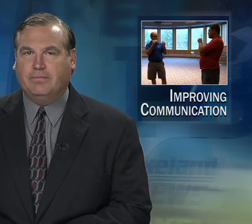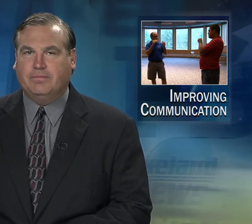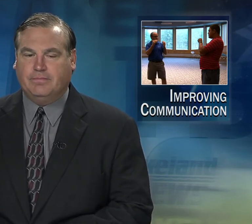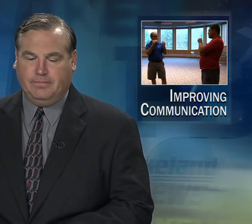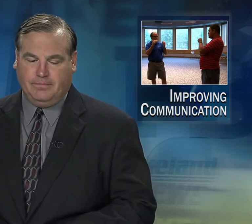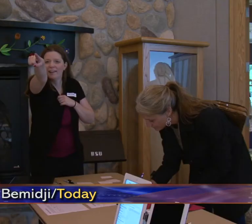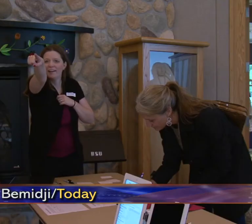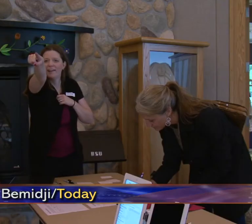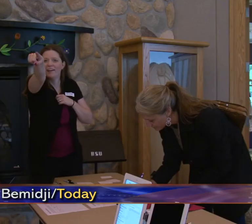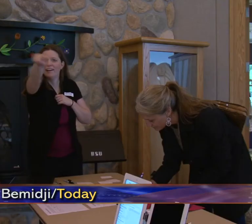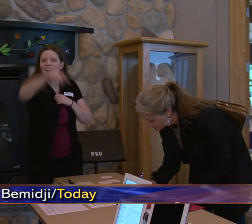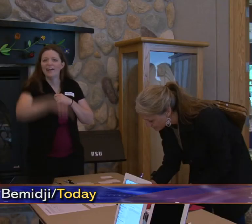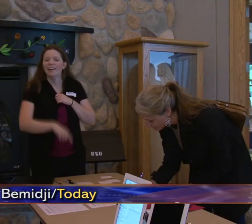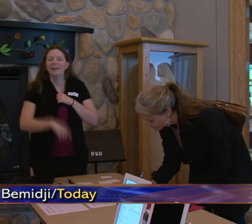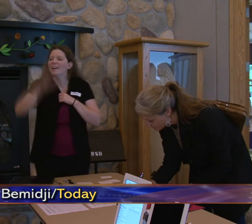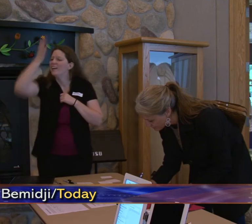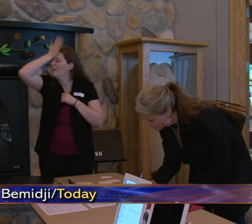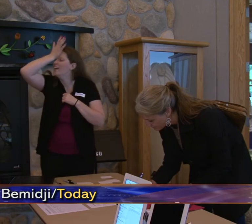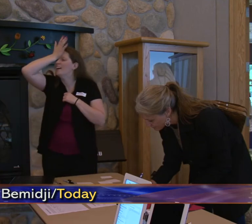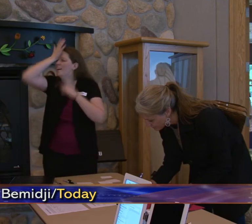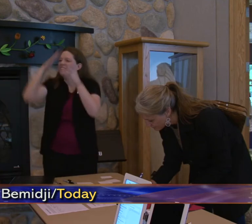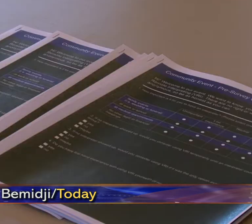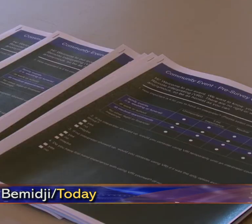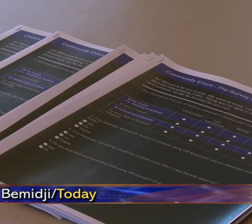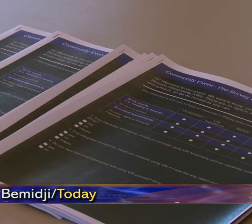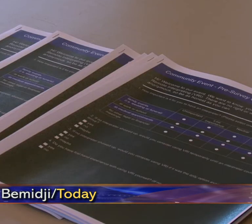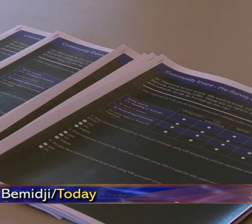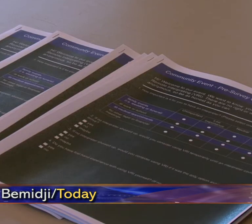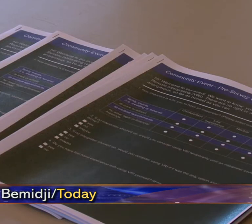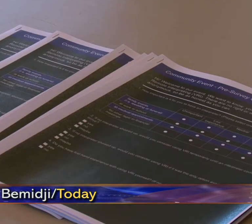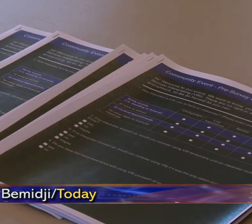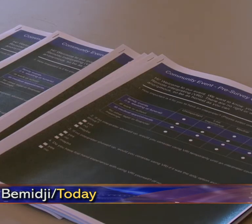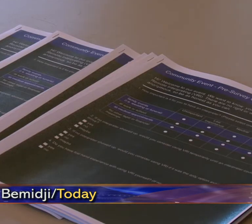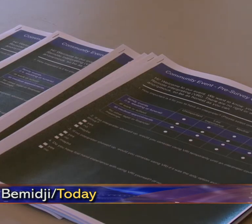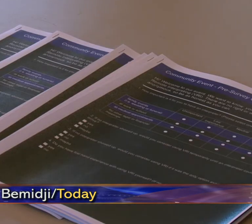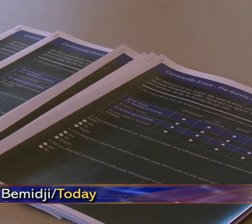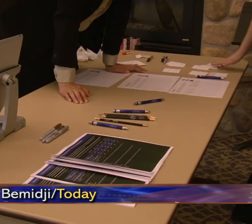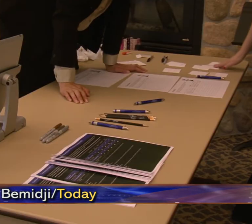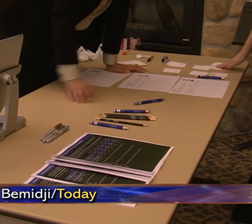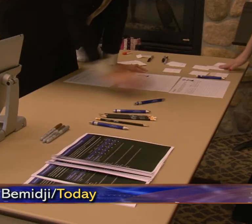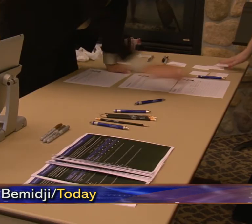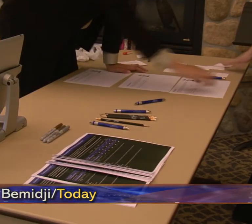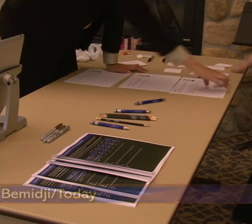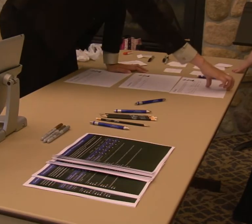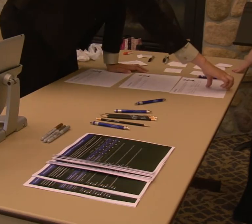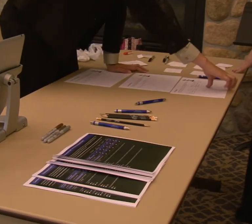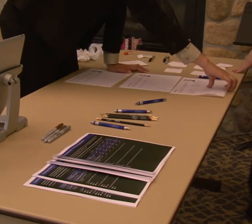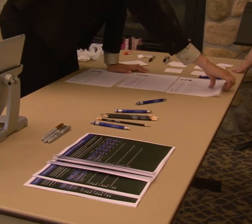Female voice: We communicate all day every day, but sometimes communication is a struggle for people who are Deaf or Hard of Hearing.